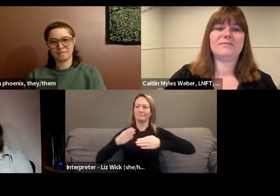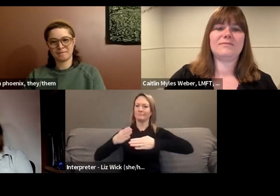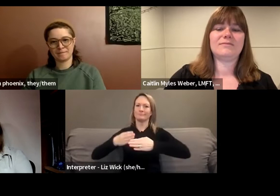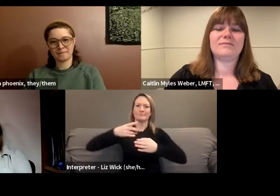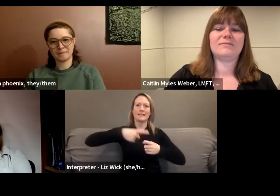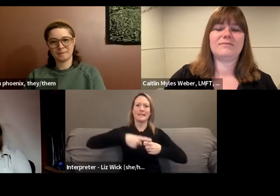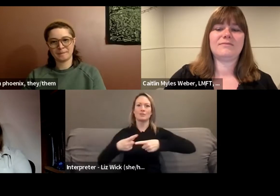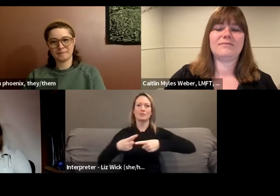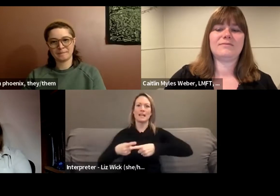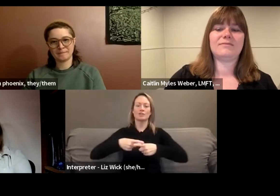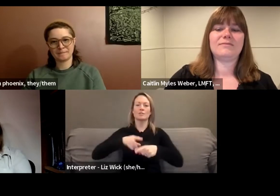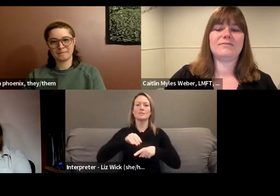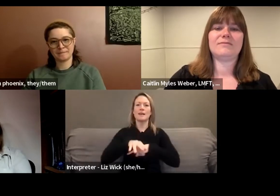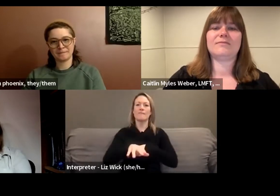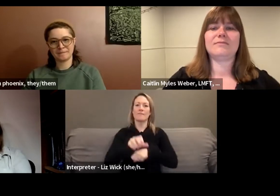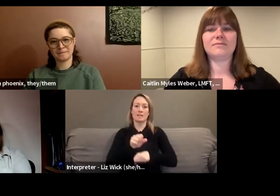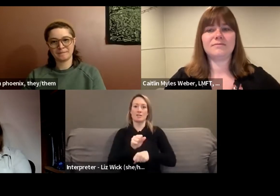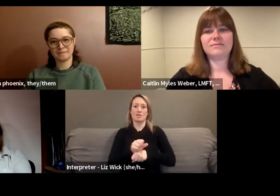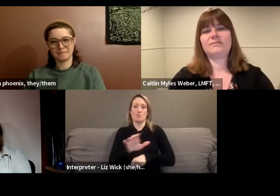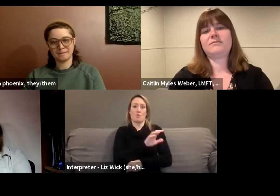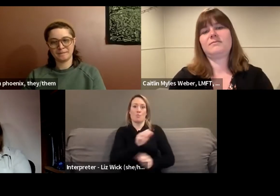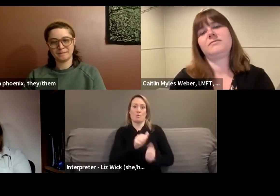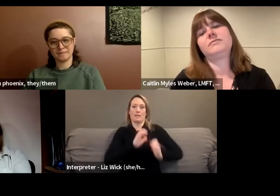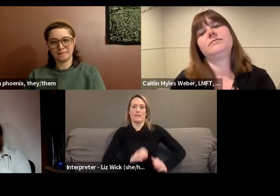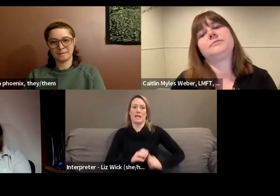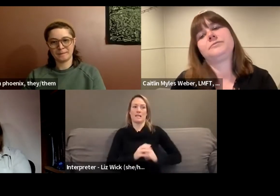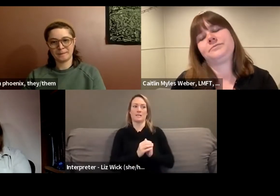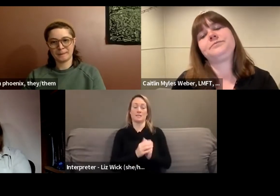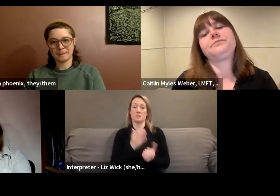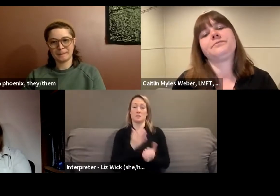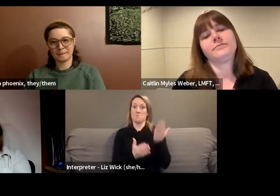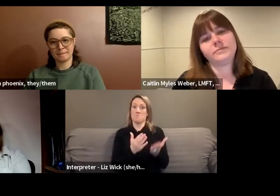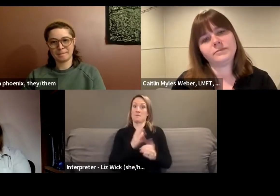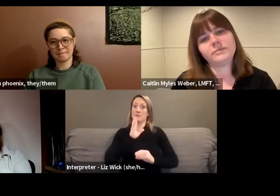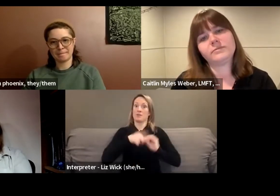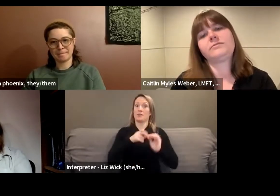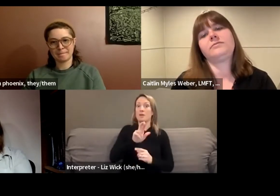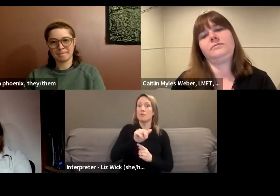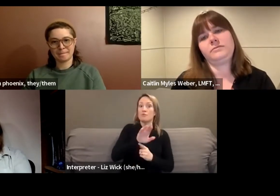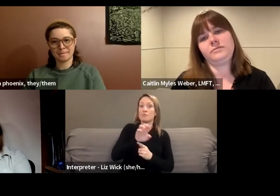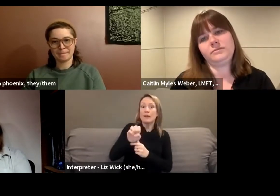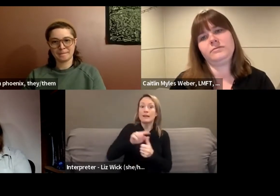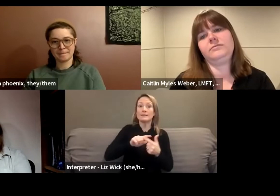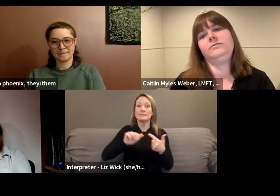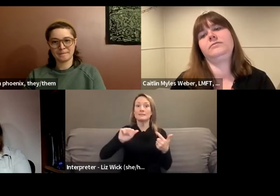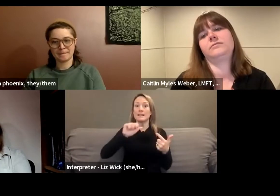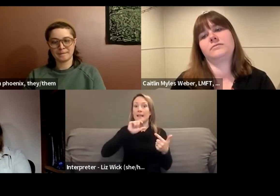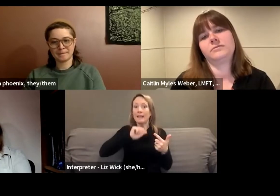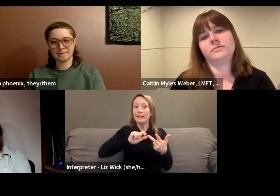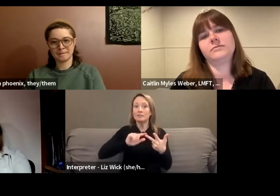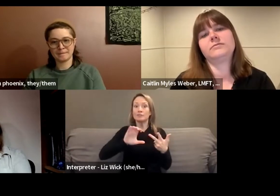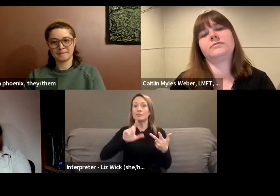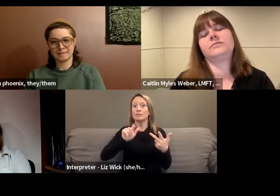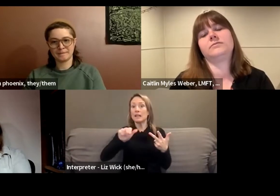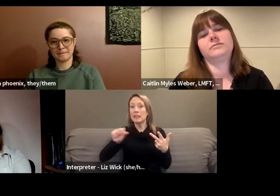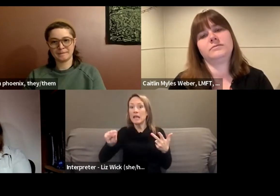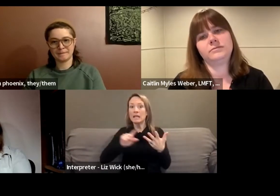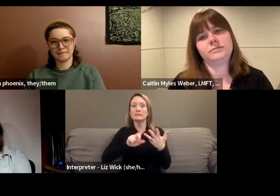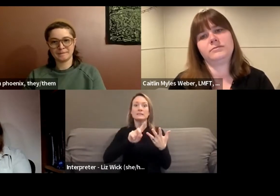that you do with clients? Whether it's about bringing intersections of race or age or class or disability or religion